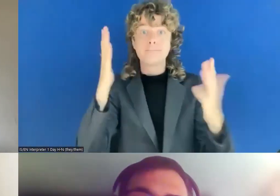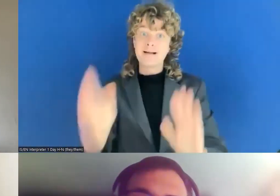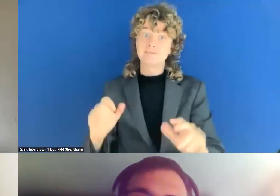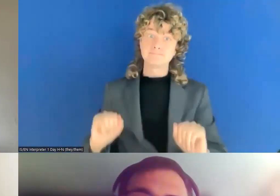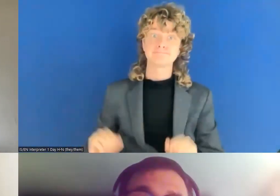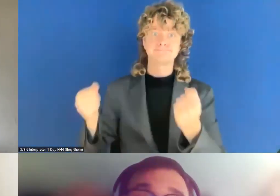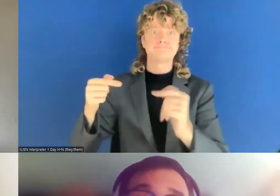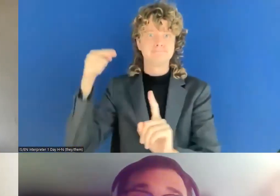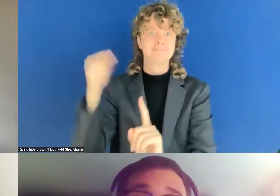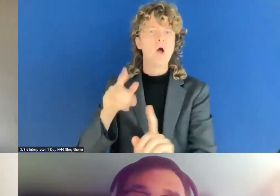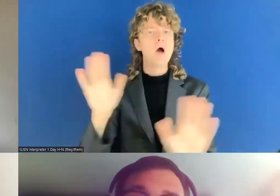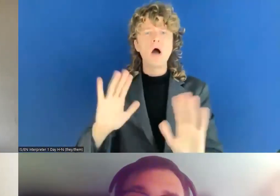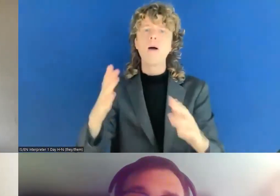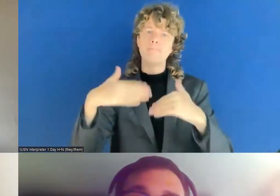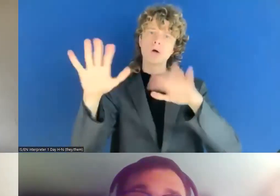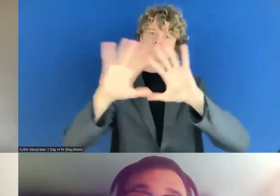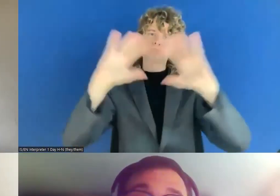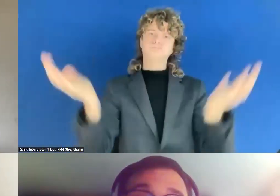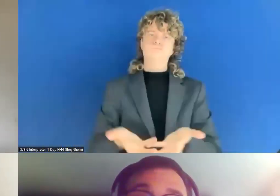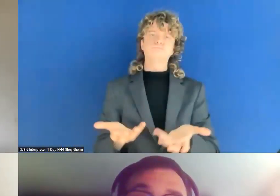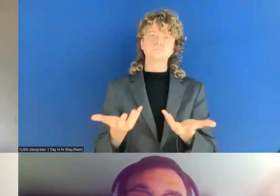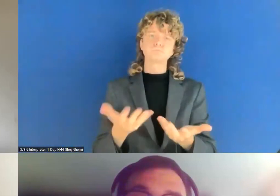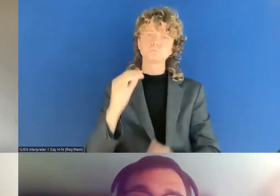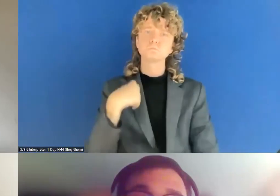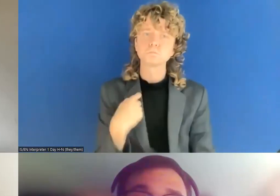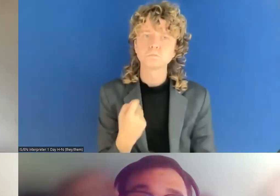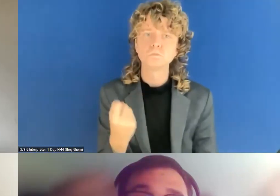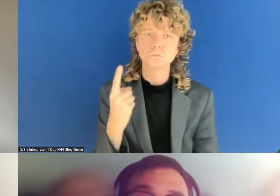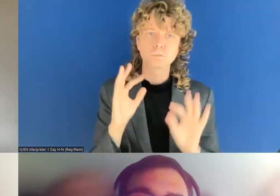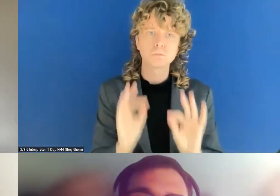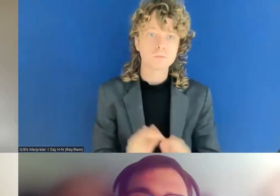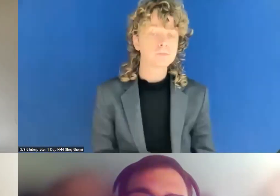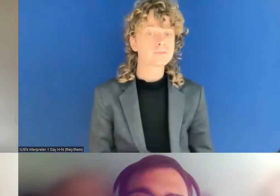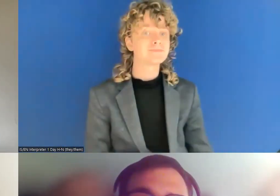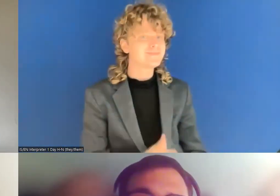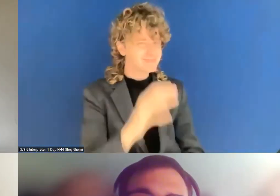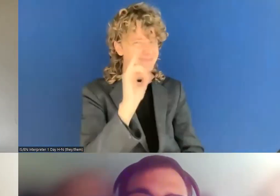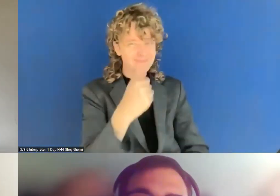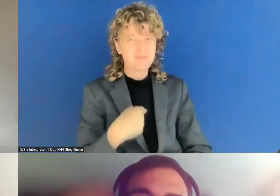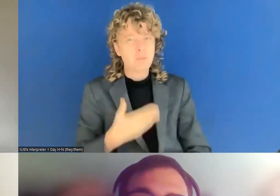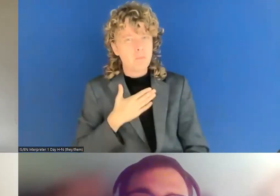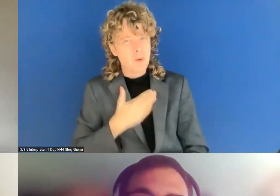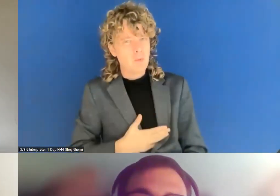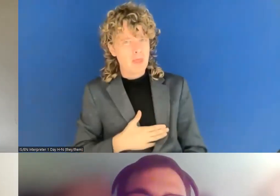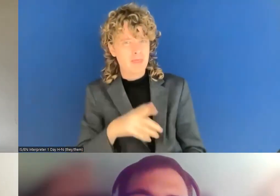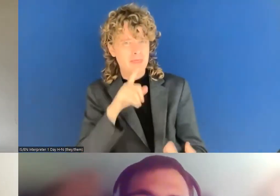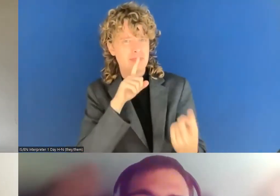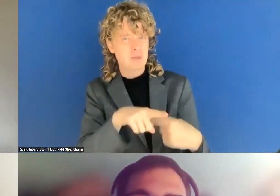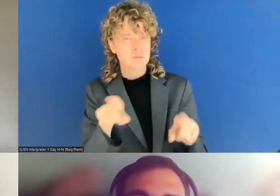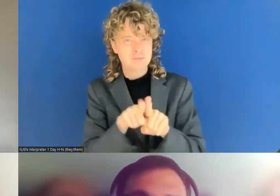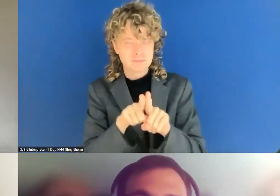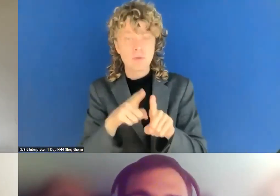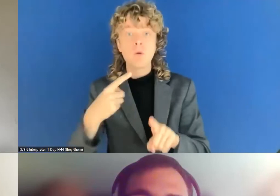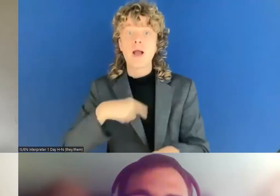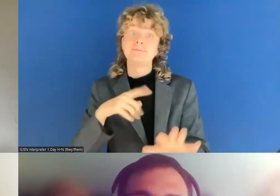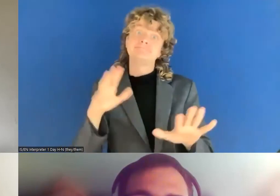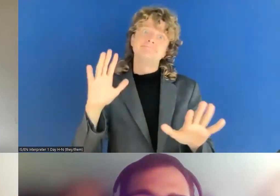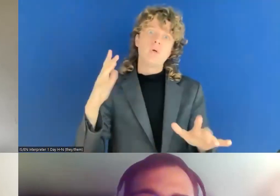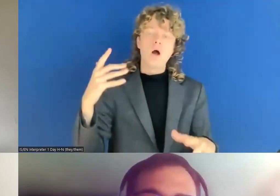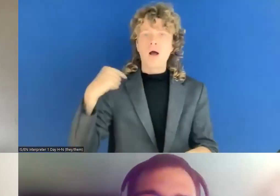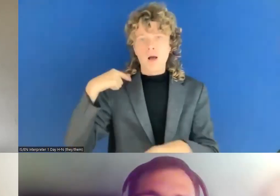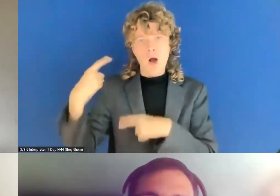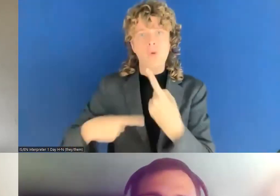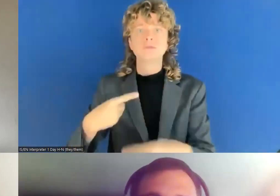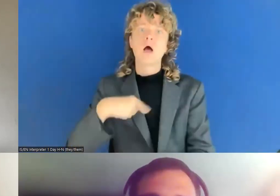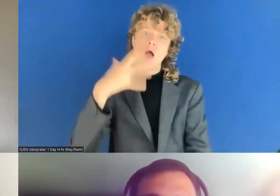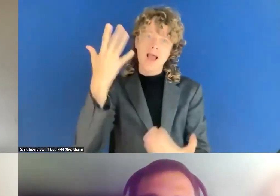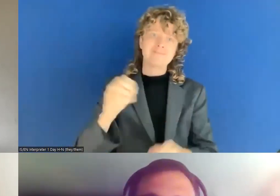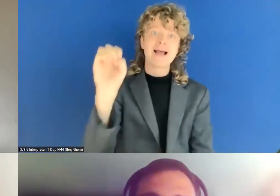Sorry no, no just to compliment. In this regard, we always talk about the European Standard EN301549, our dear standard for ICT accessibility.